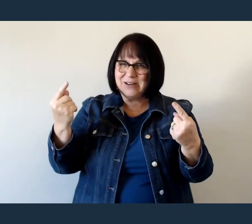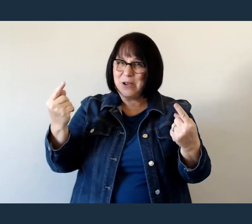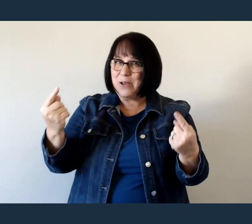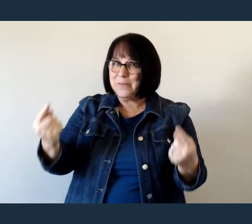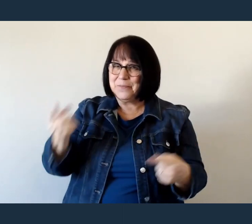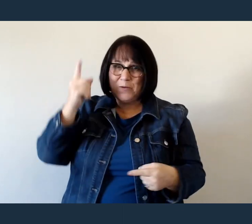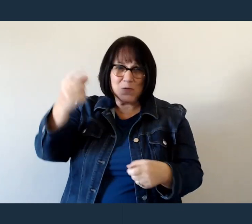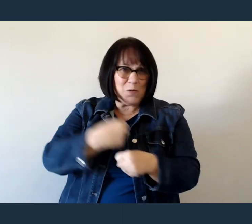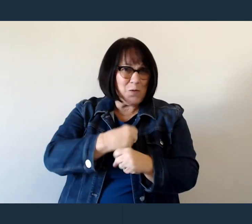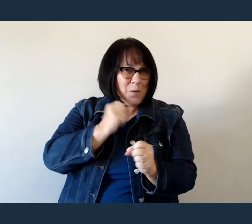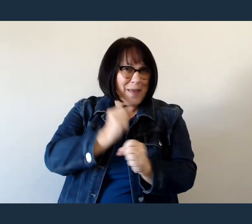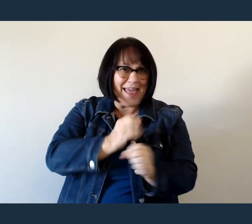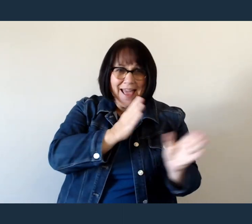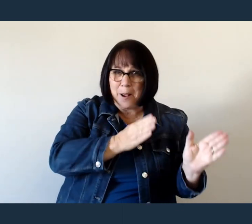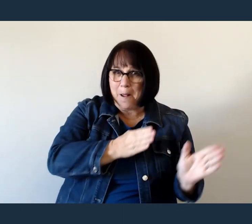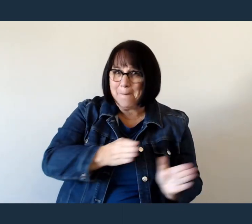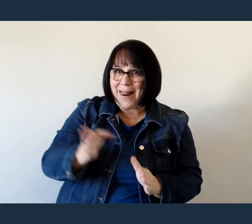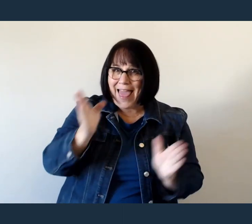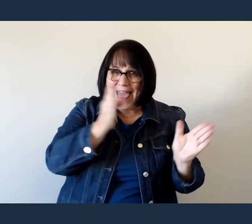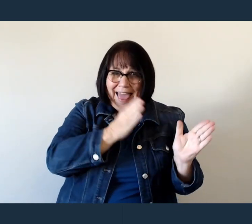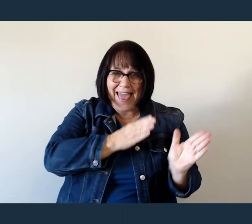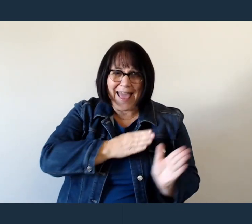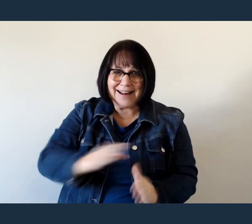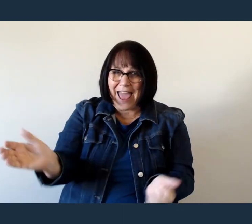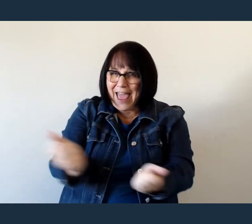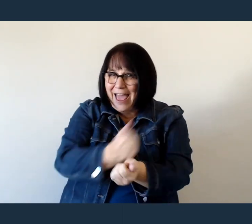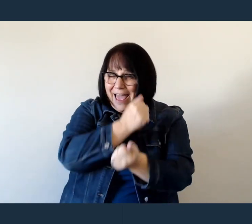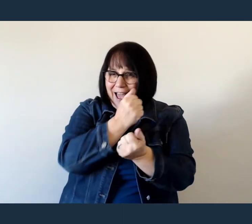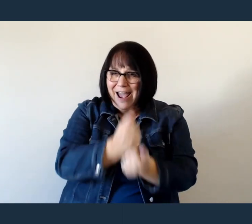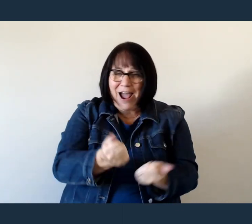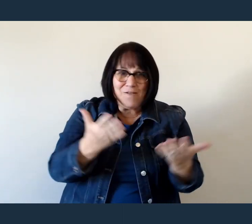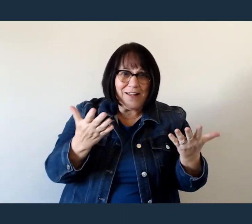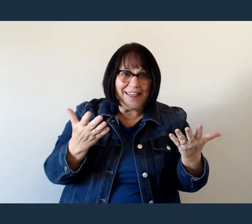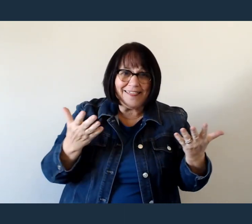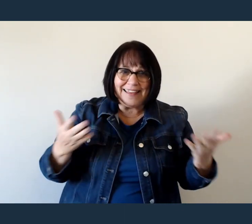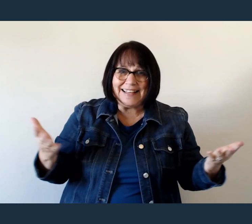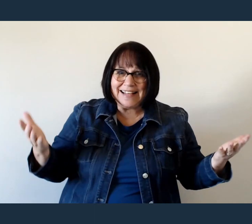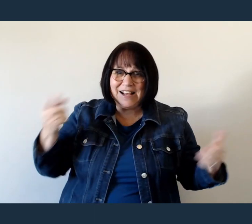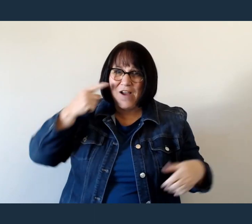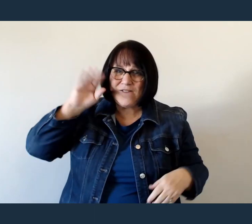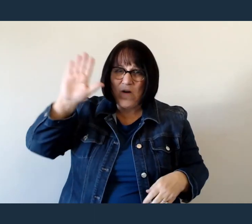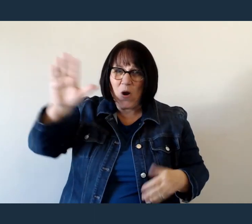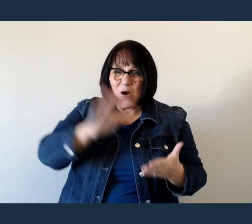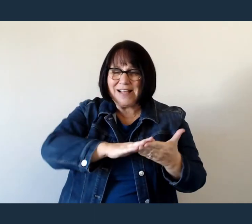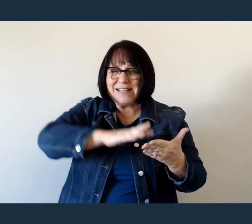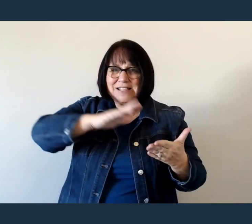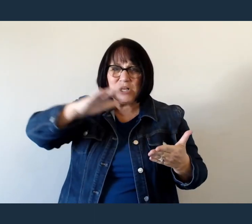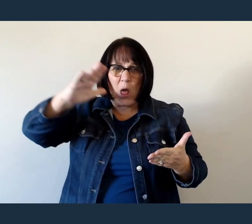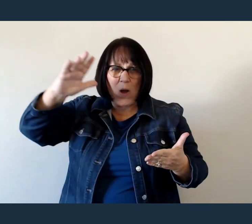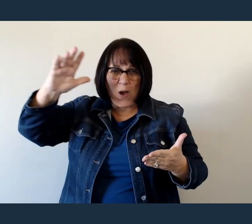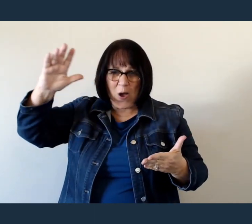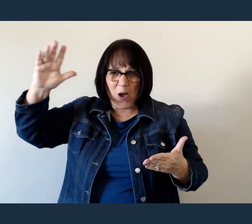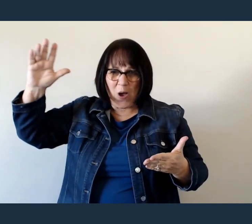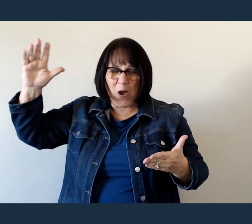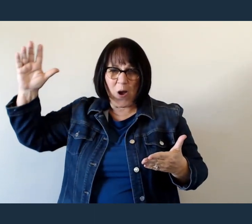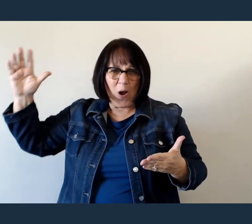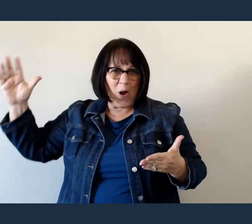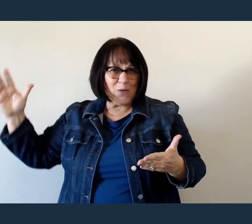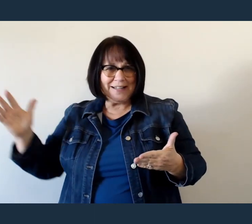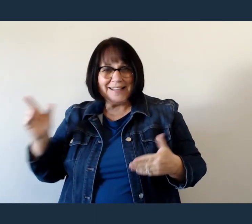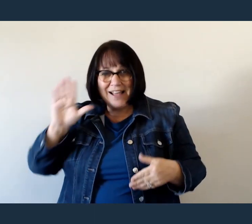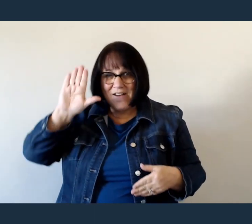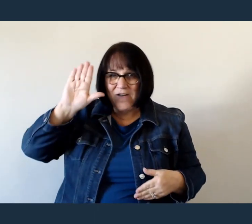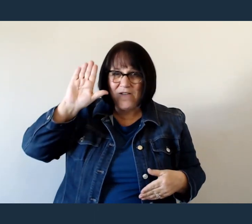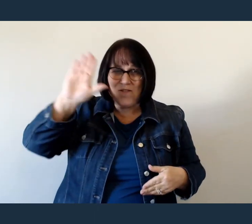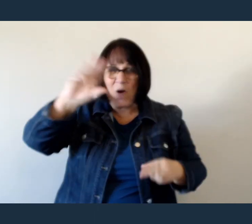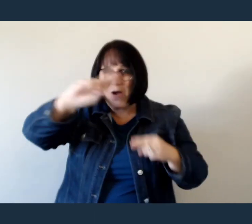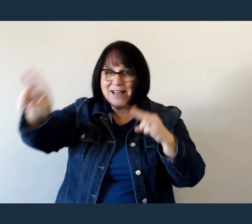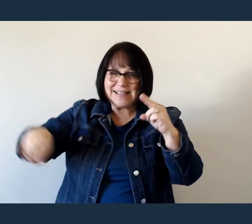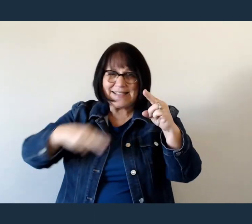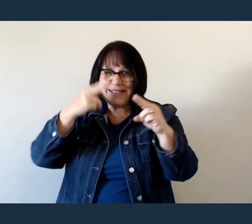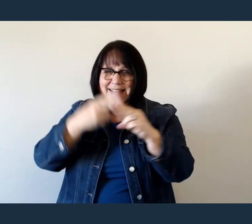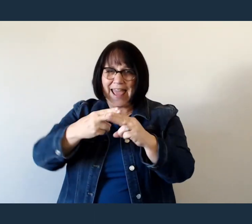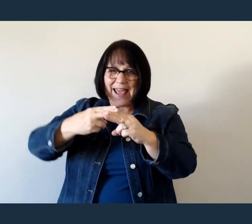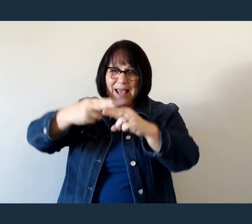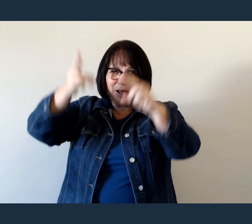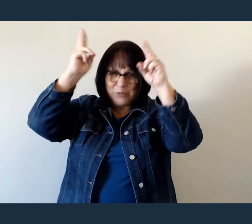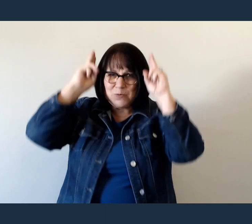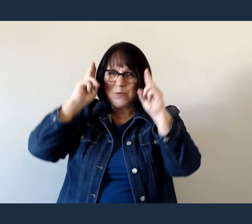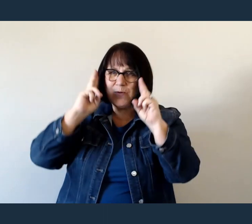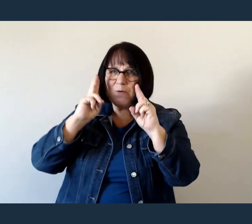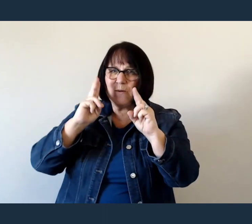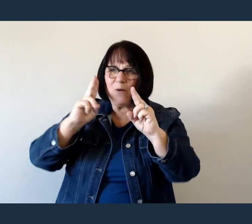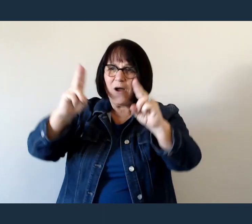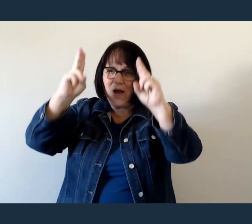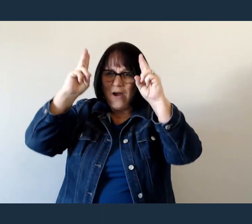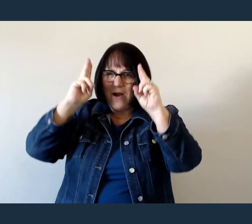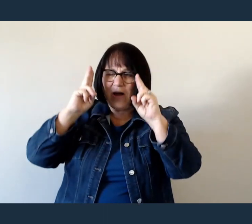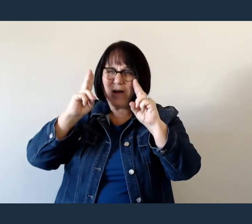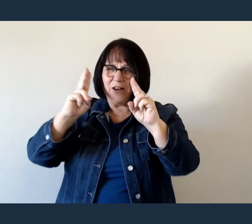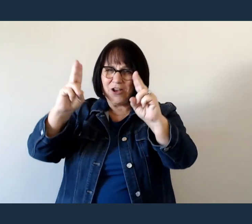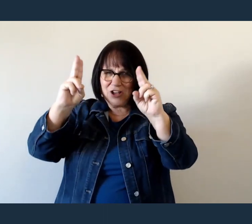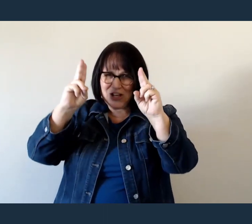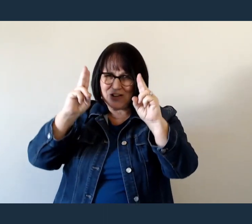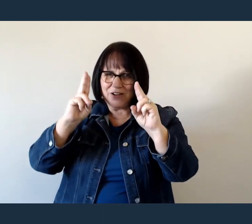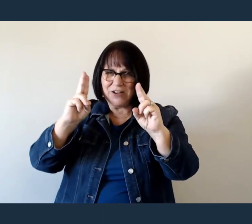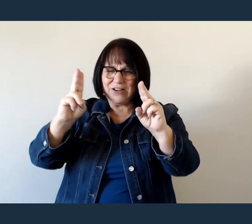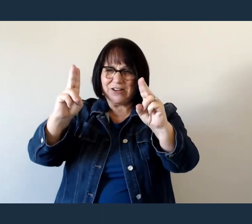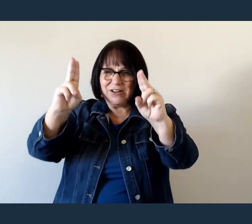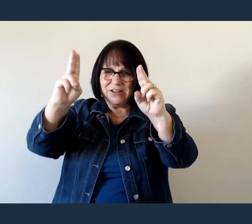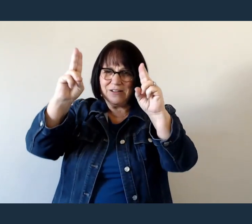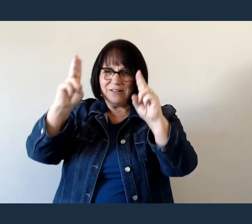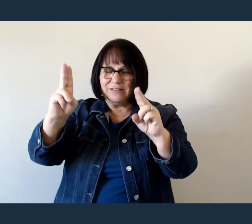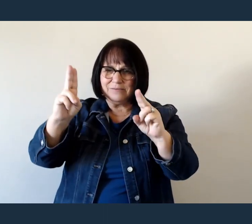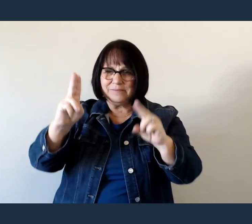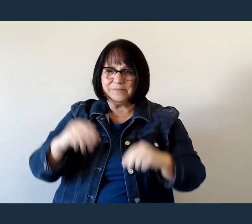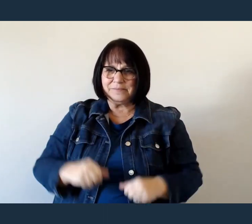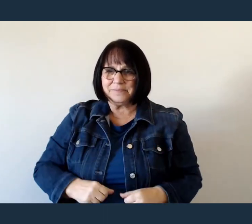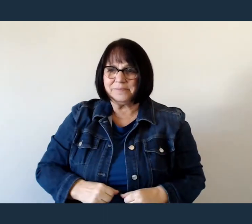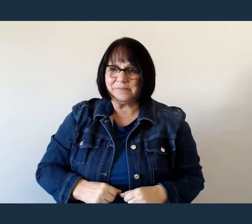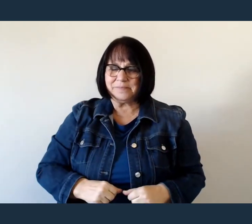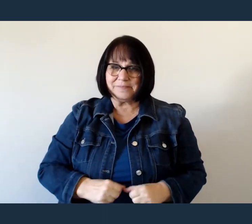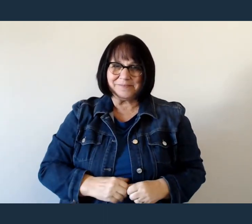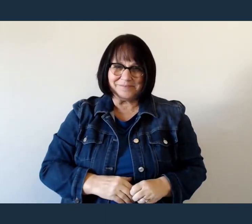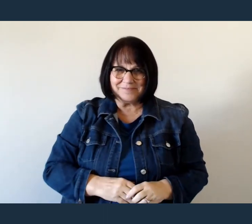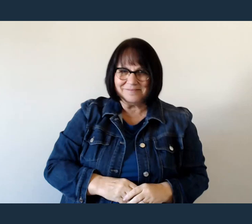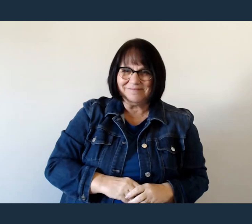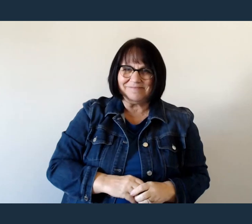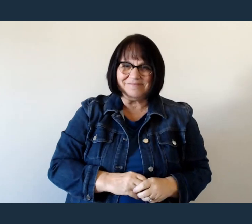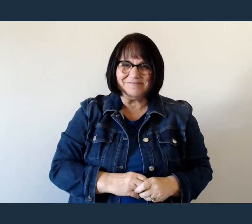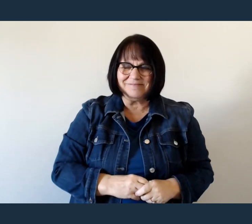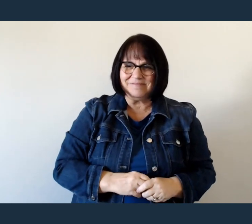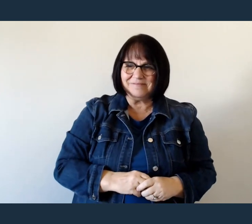You make all things work together For Your glory and for Your name